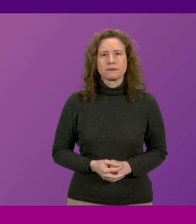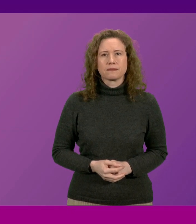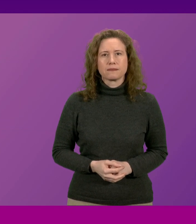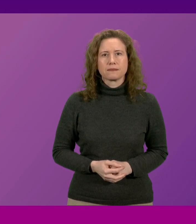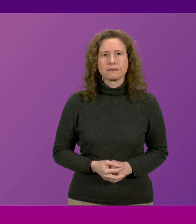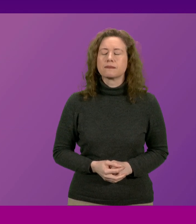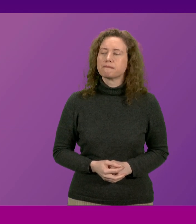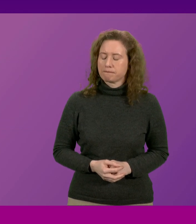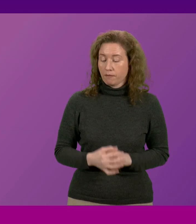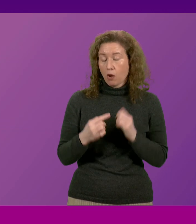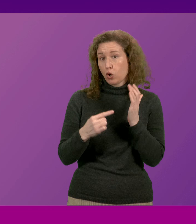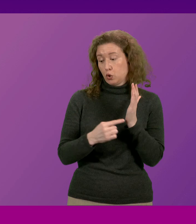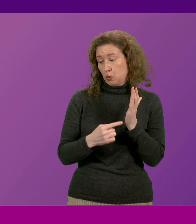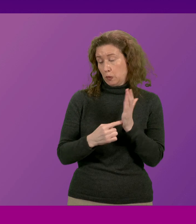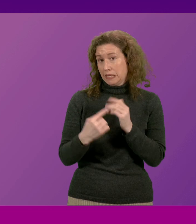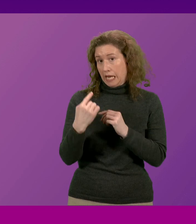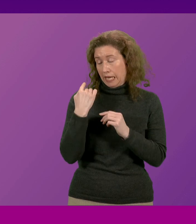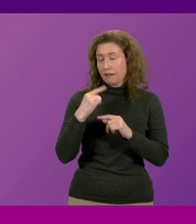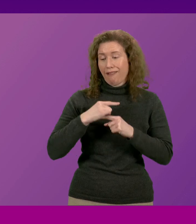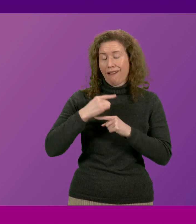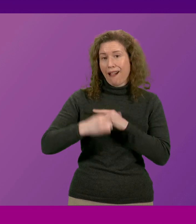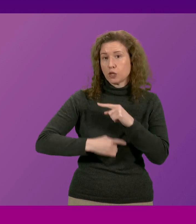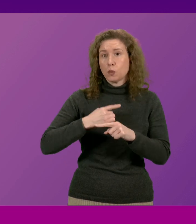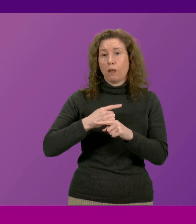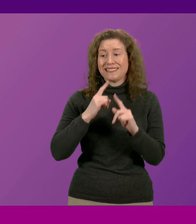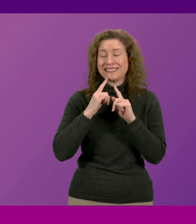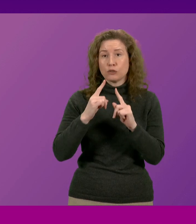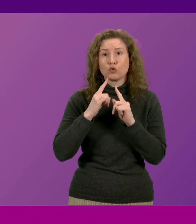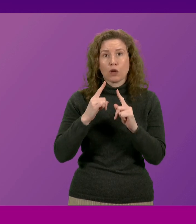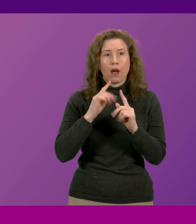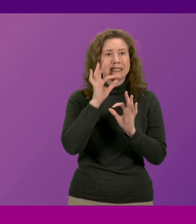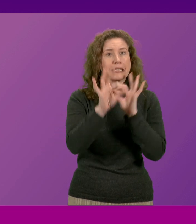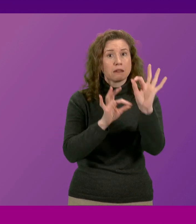On Tuesday, the annual teacher census reported that there has